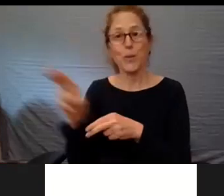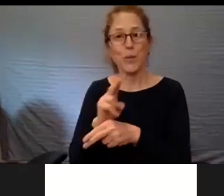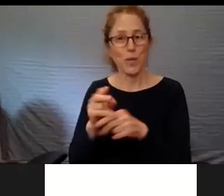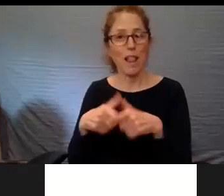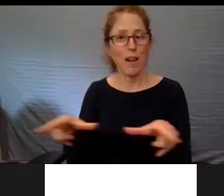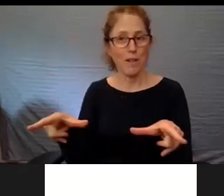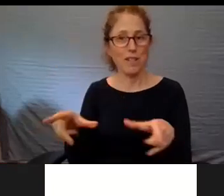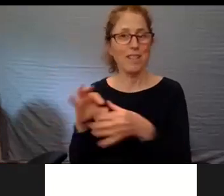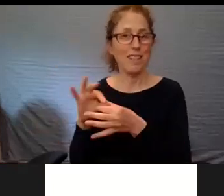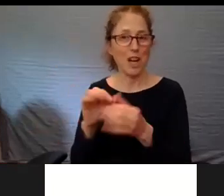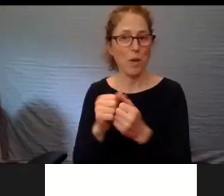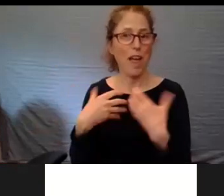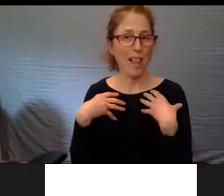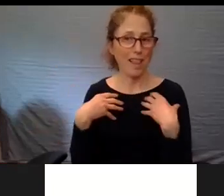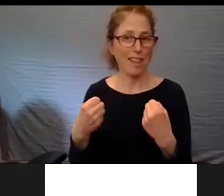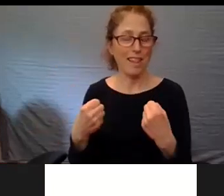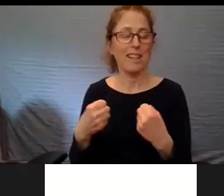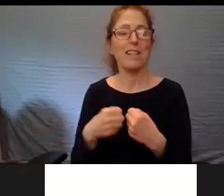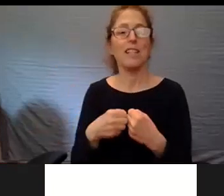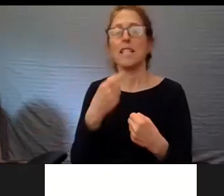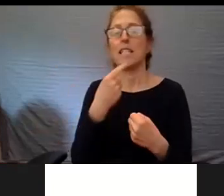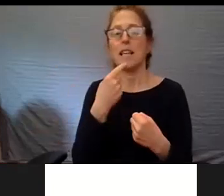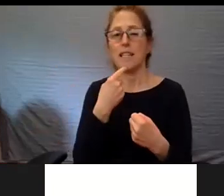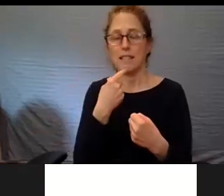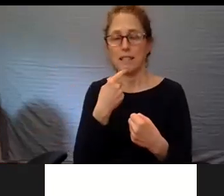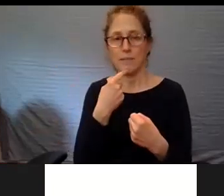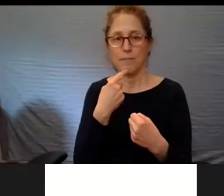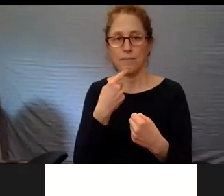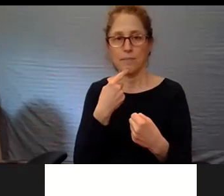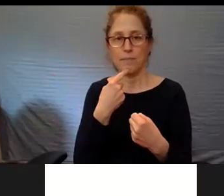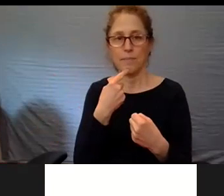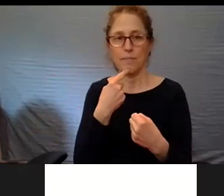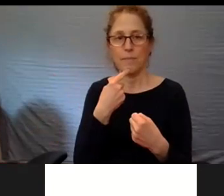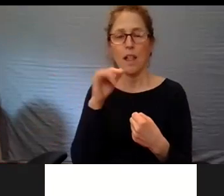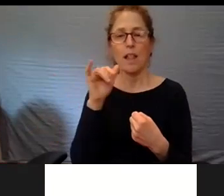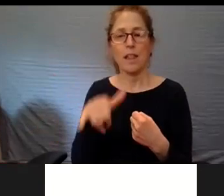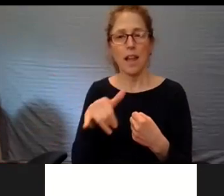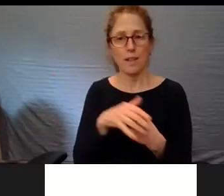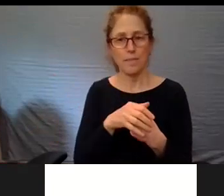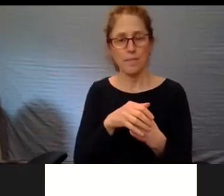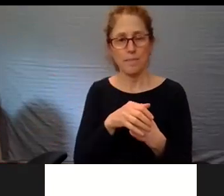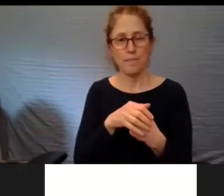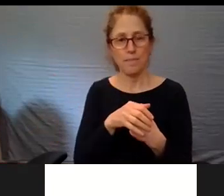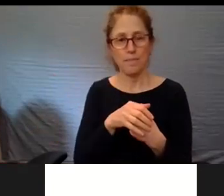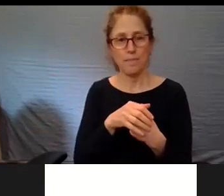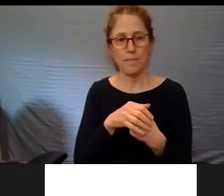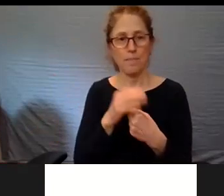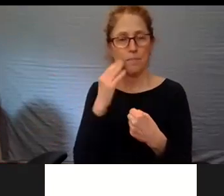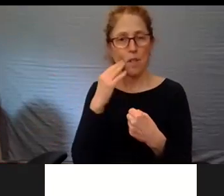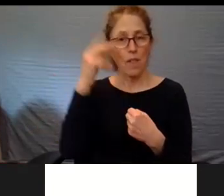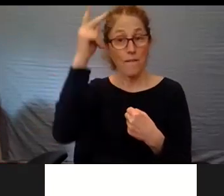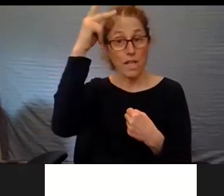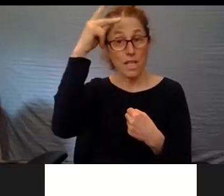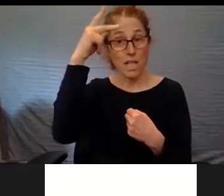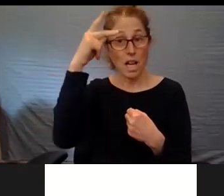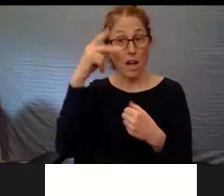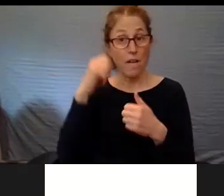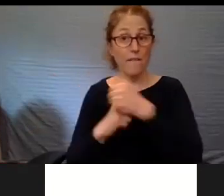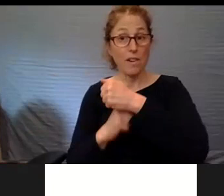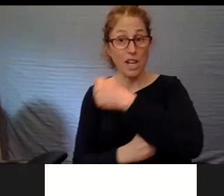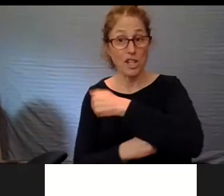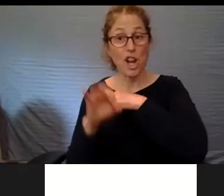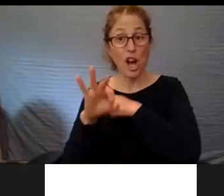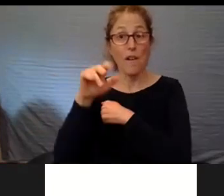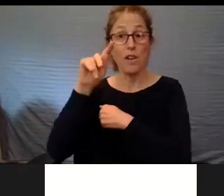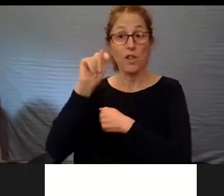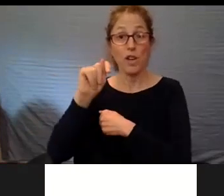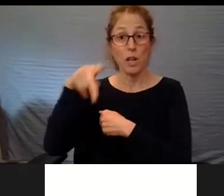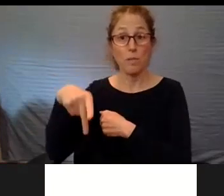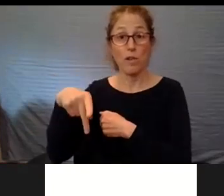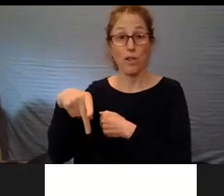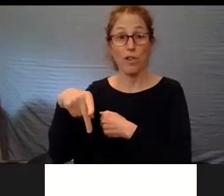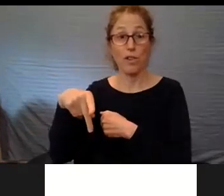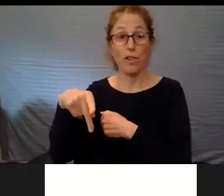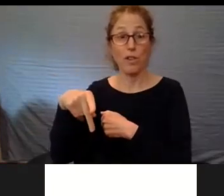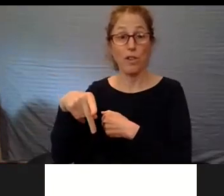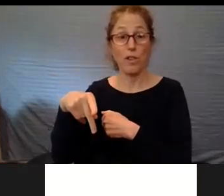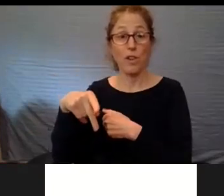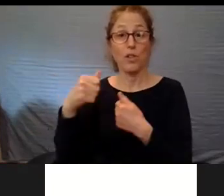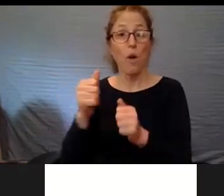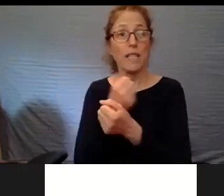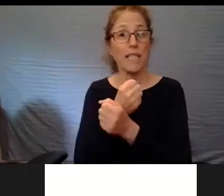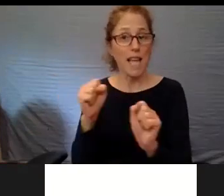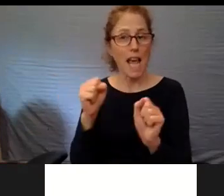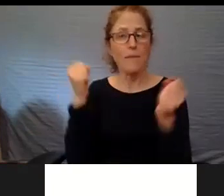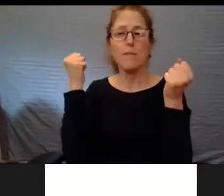And so it says that the philosophical foundation of their triage protocol is to try to save as many lives as possible,